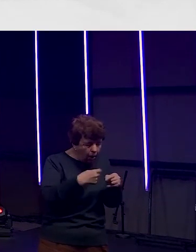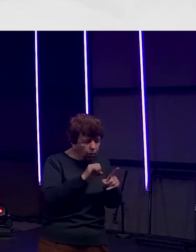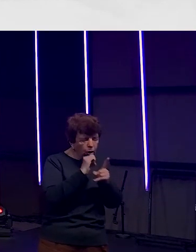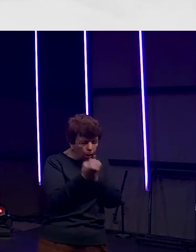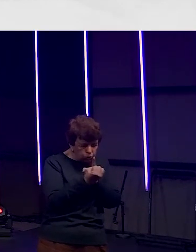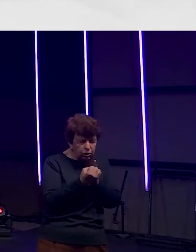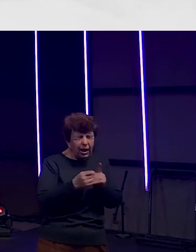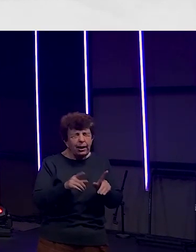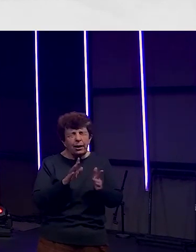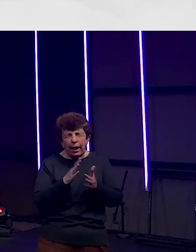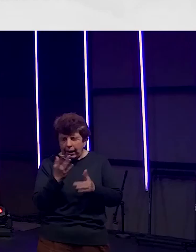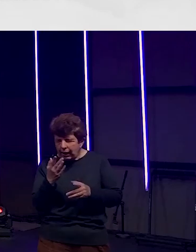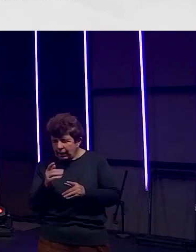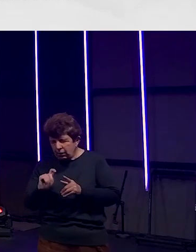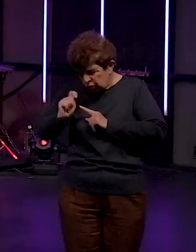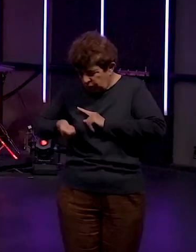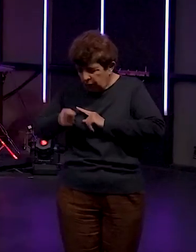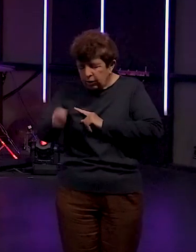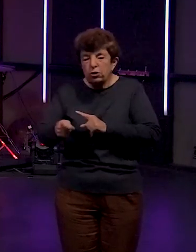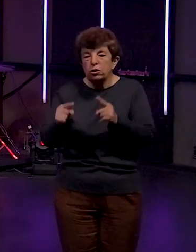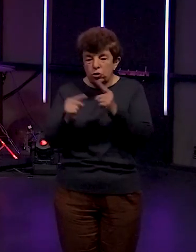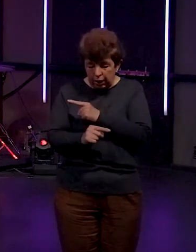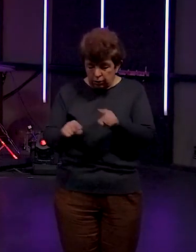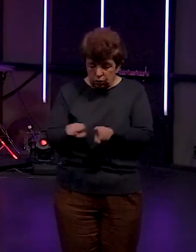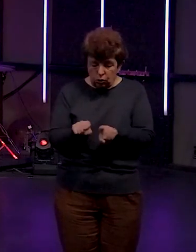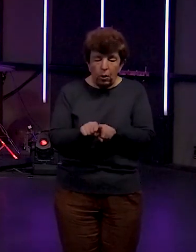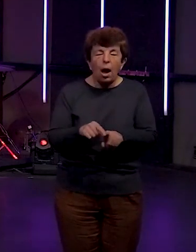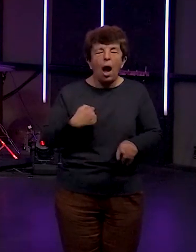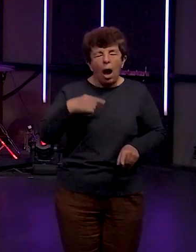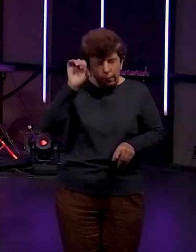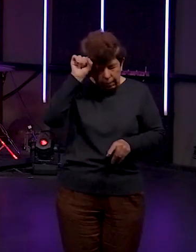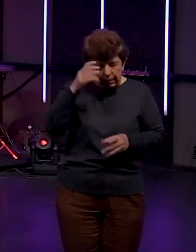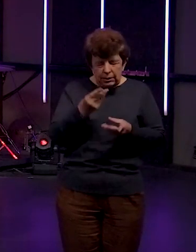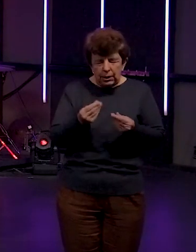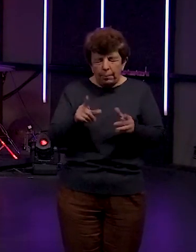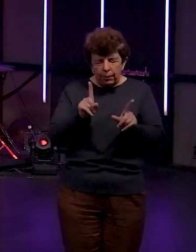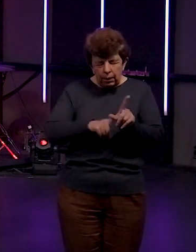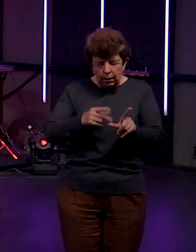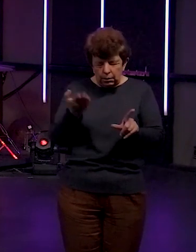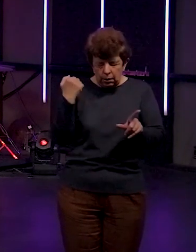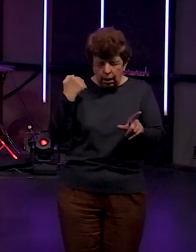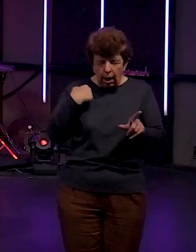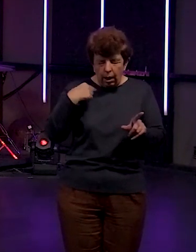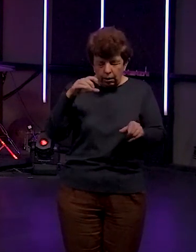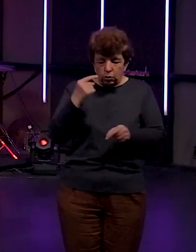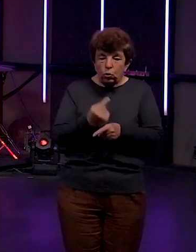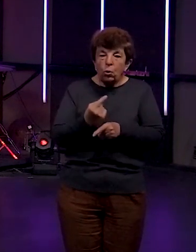of these things. I remember some years ago talking with one of my counterparts